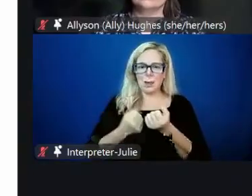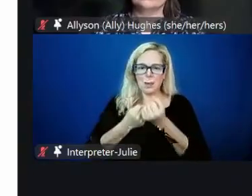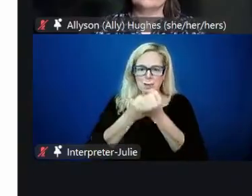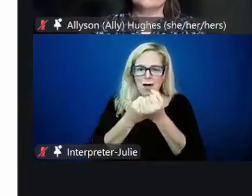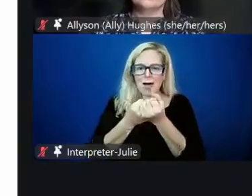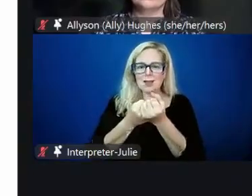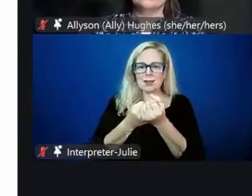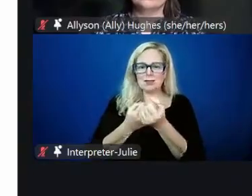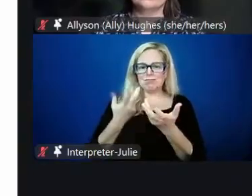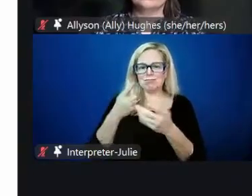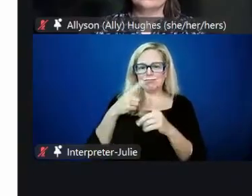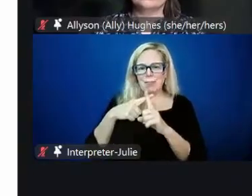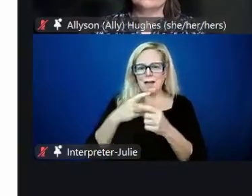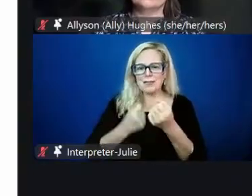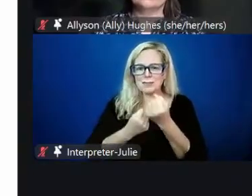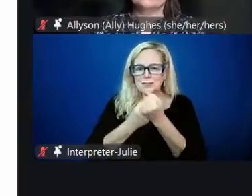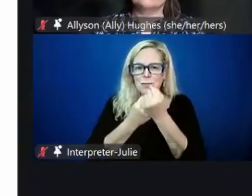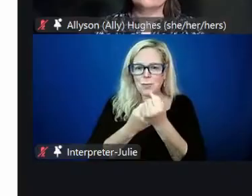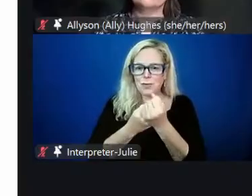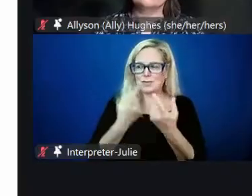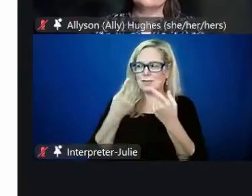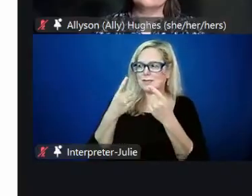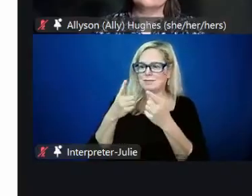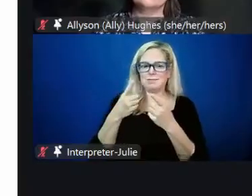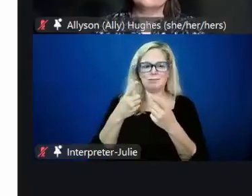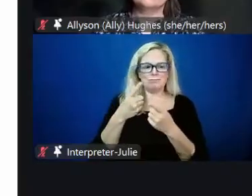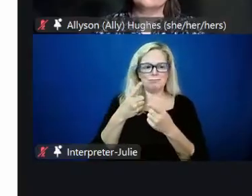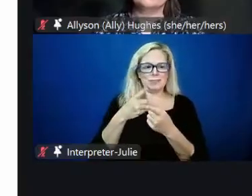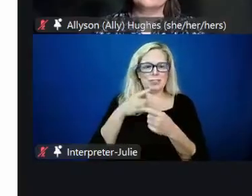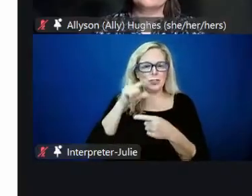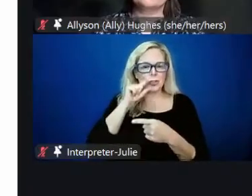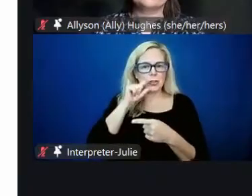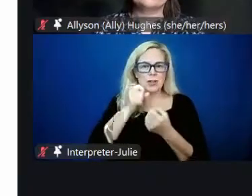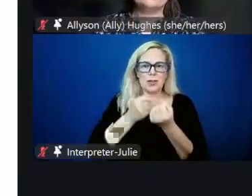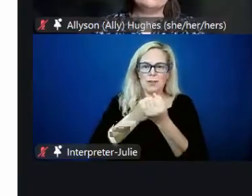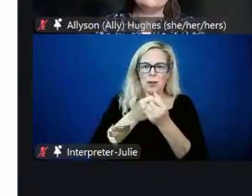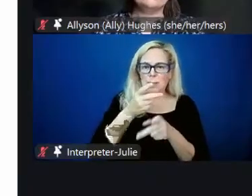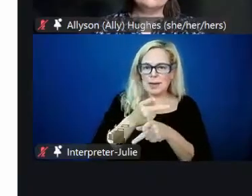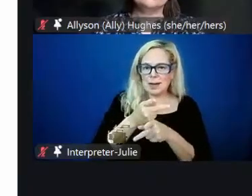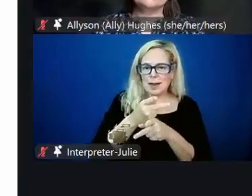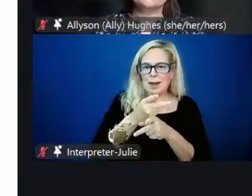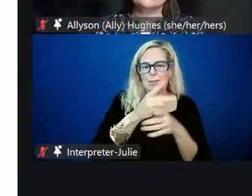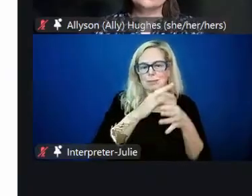So we found a supportive role of social and cultural community. People spoke about how important both their trans,